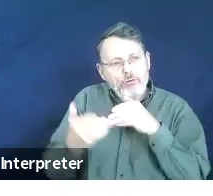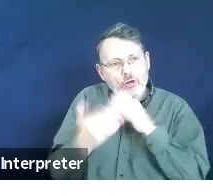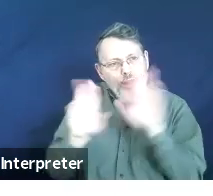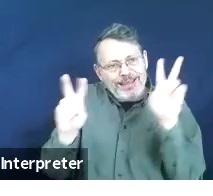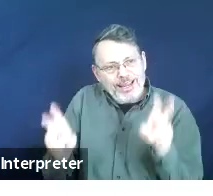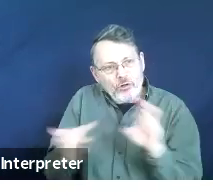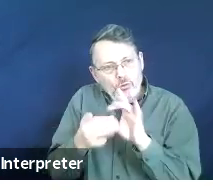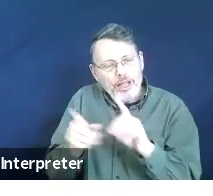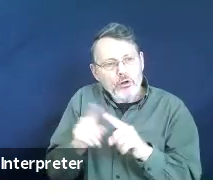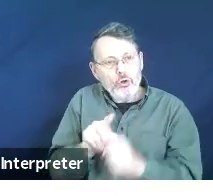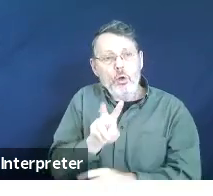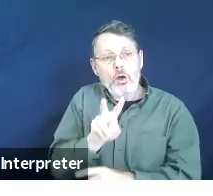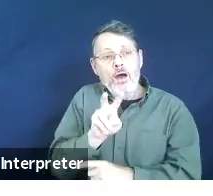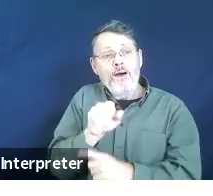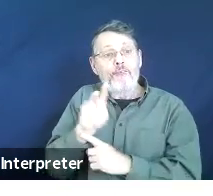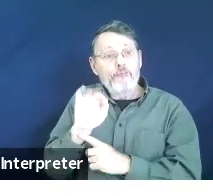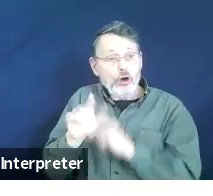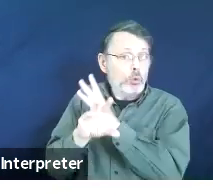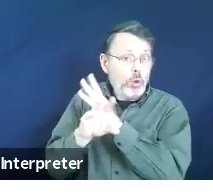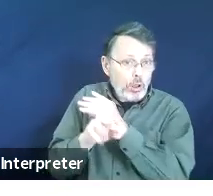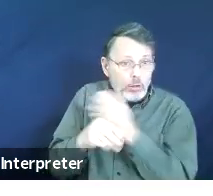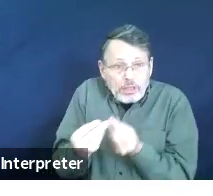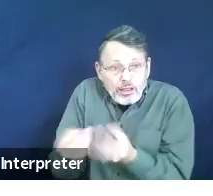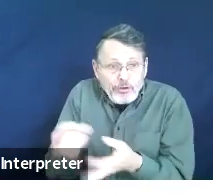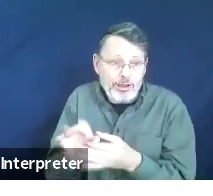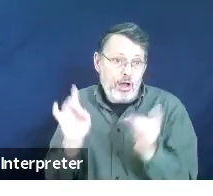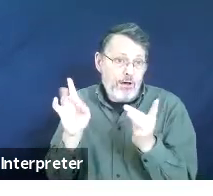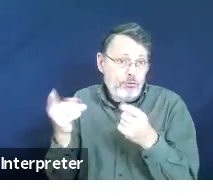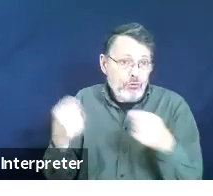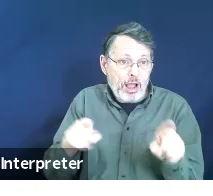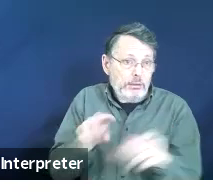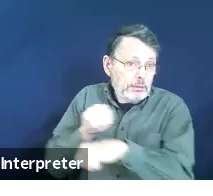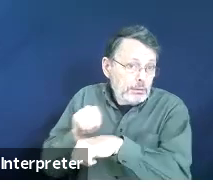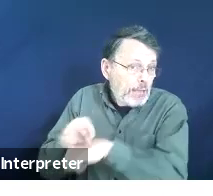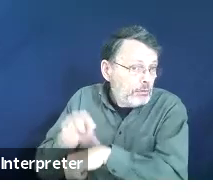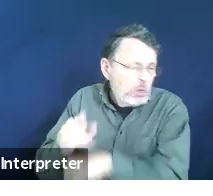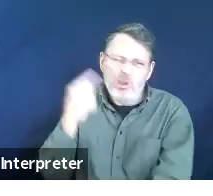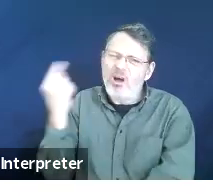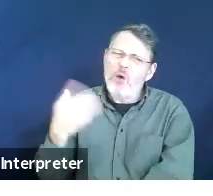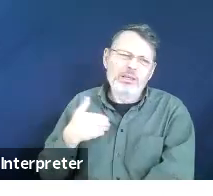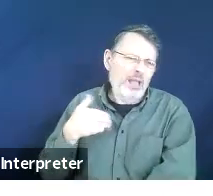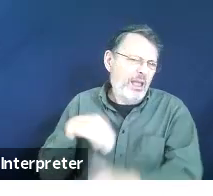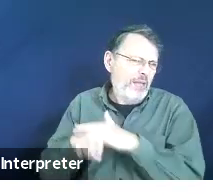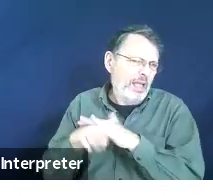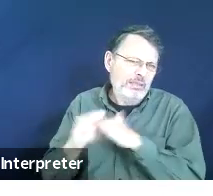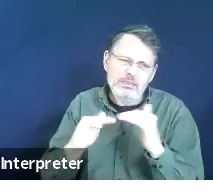virtual delivery of crisis counseling. There's always access issues when it comes to providing